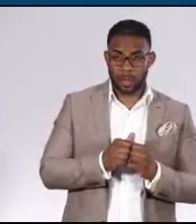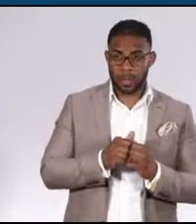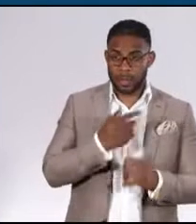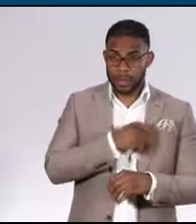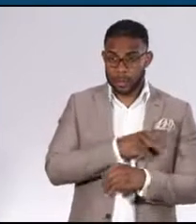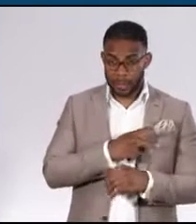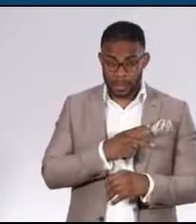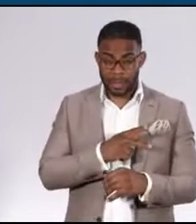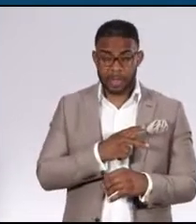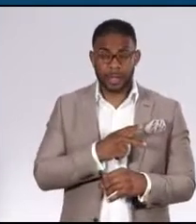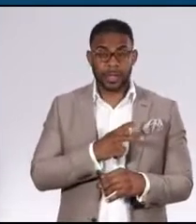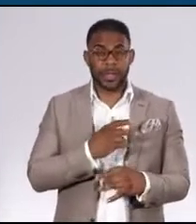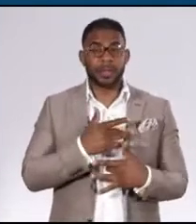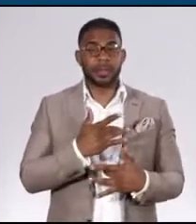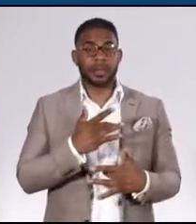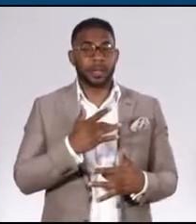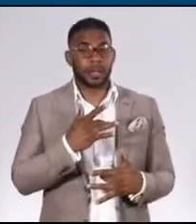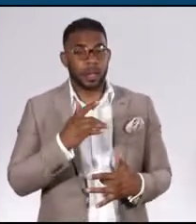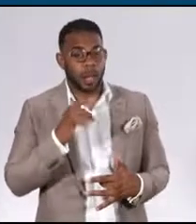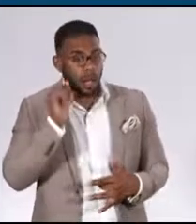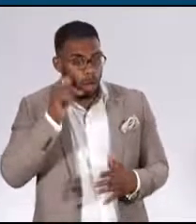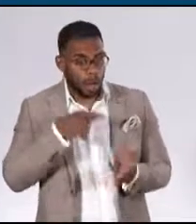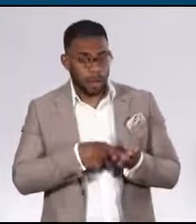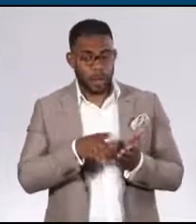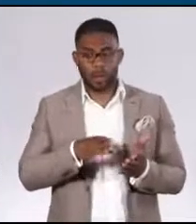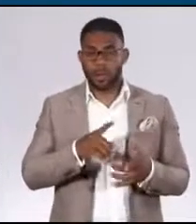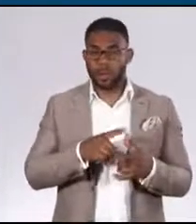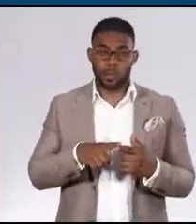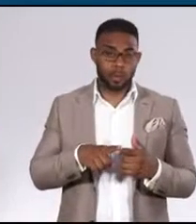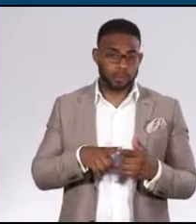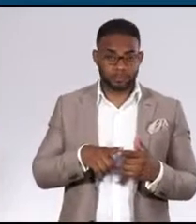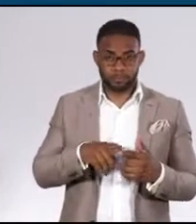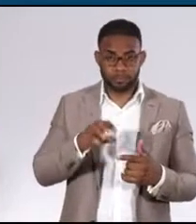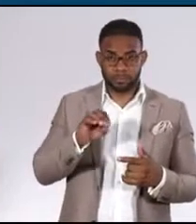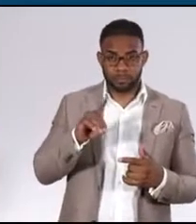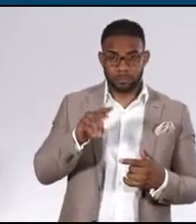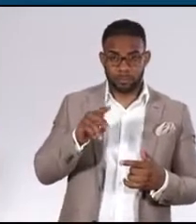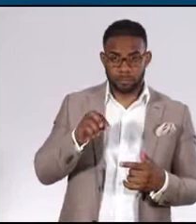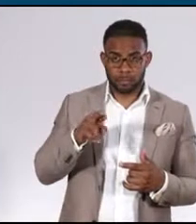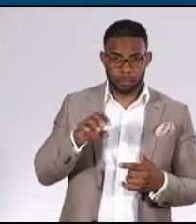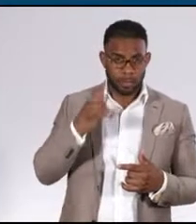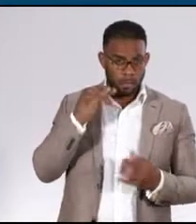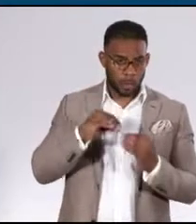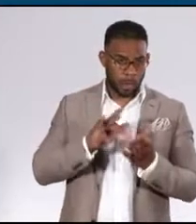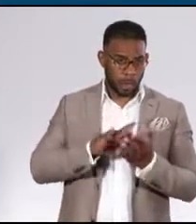uh And typically an audiologist or or or or to learn college like me if there's more medical issues involved. Um